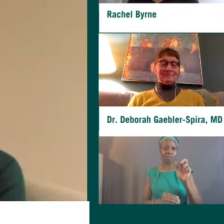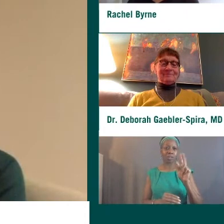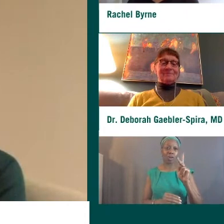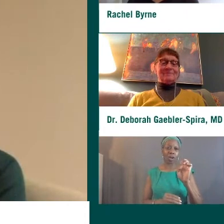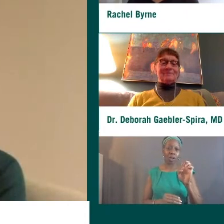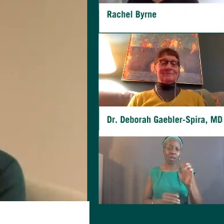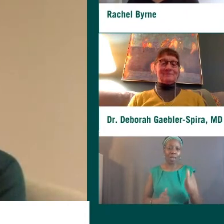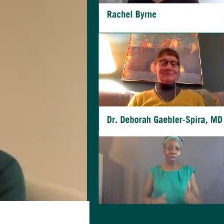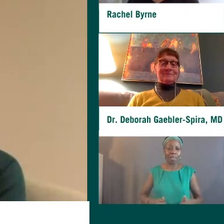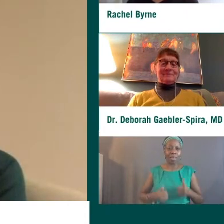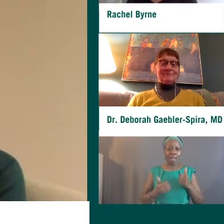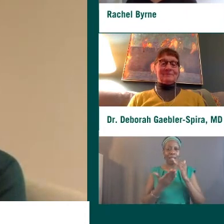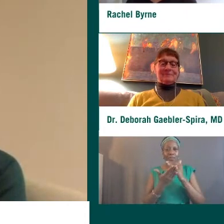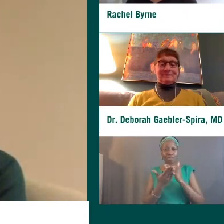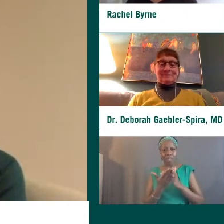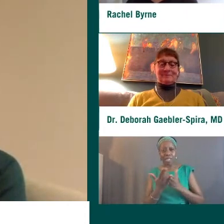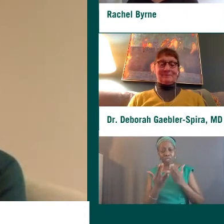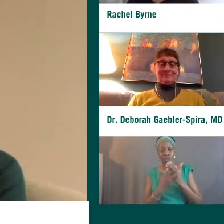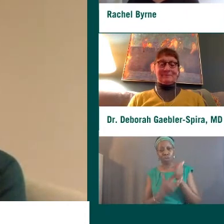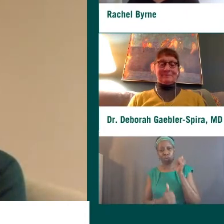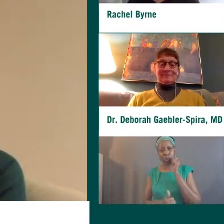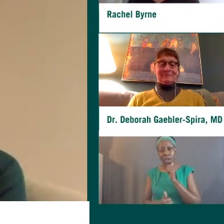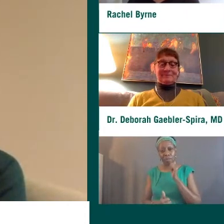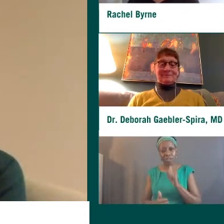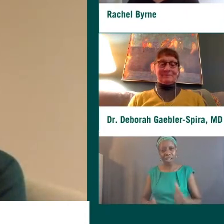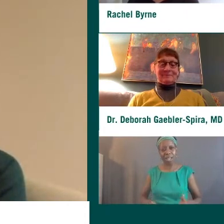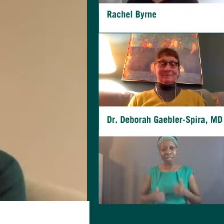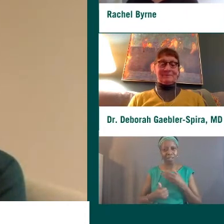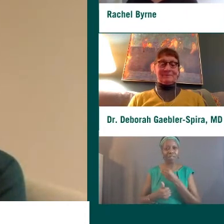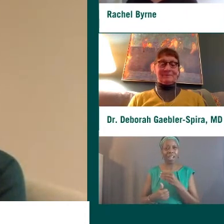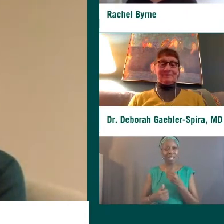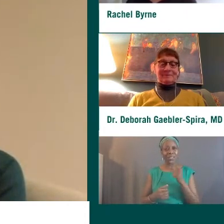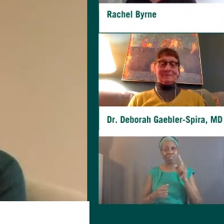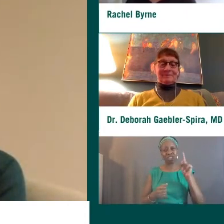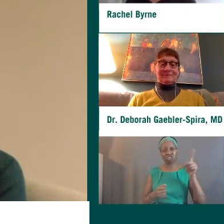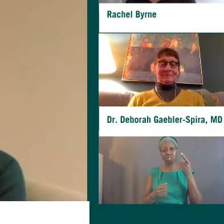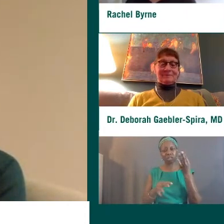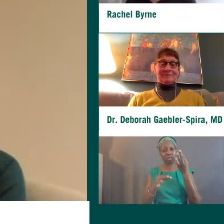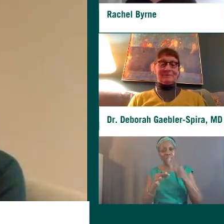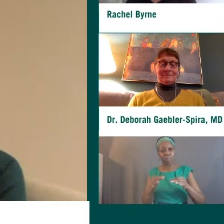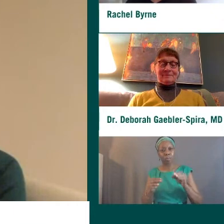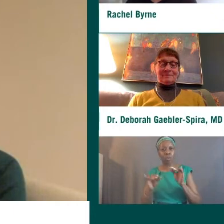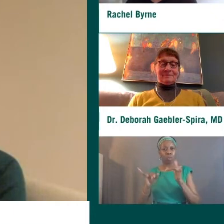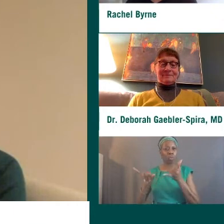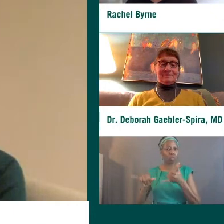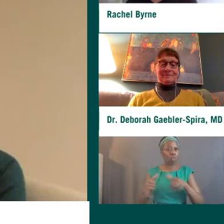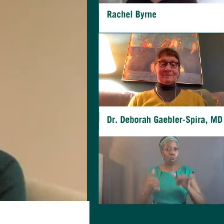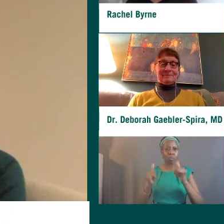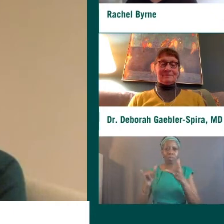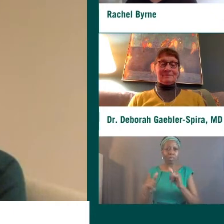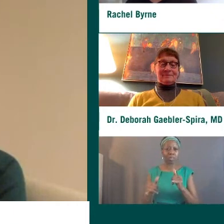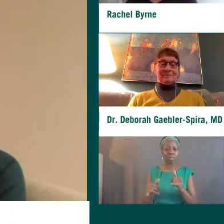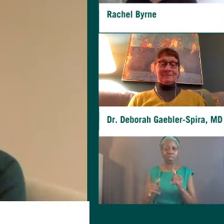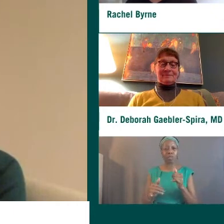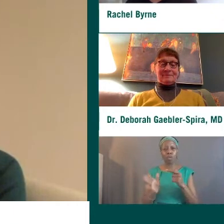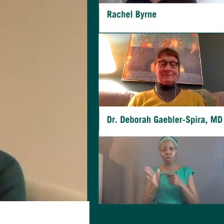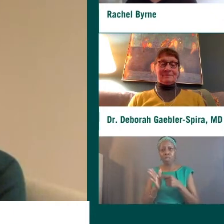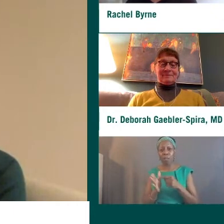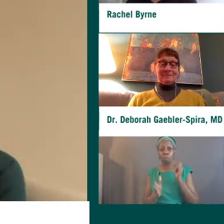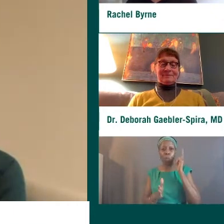and just normalcy in terms of getting up in the morning brushing your teeth, fixing your own breakfast.